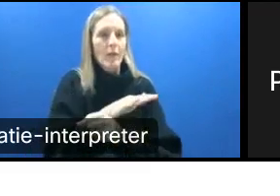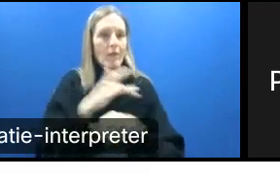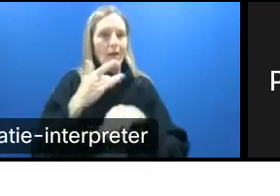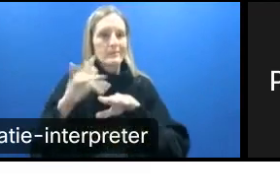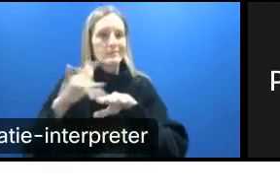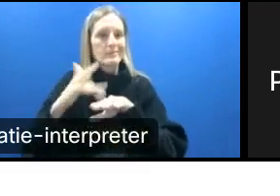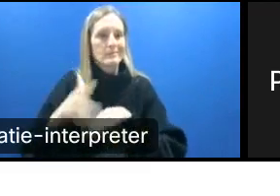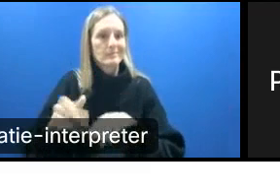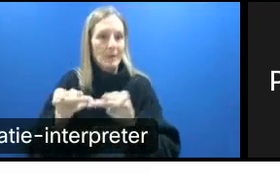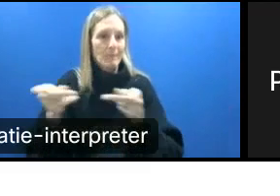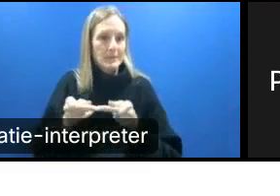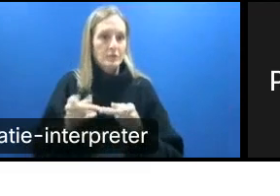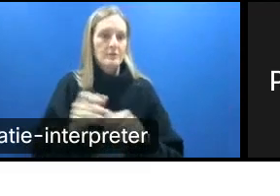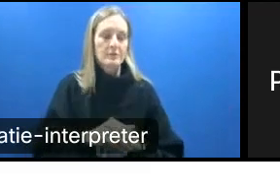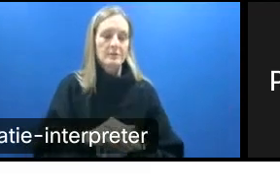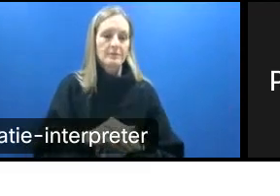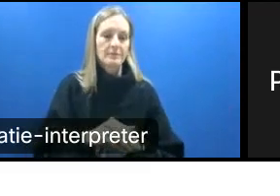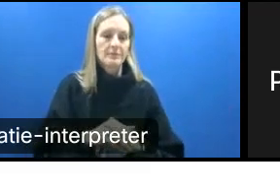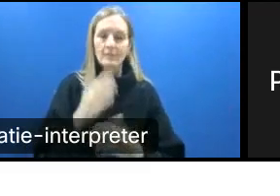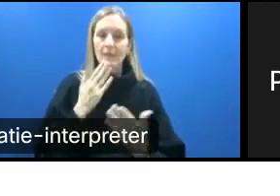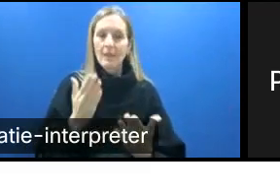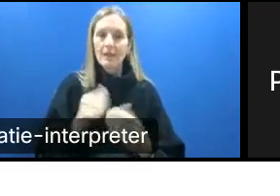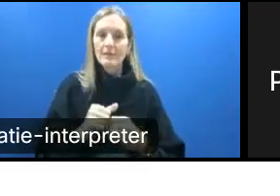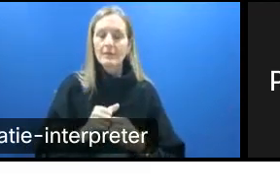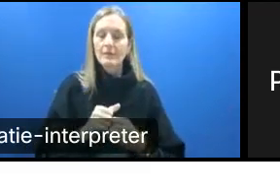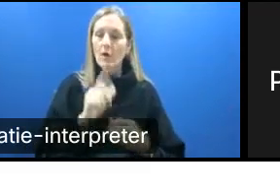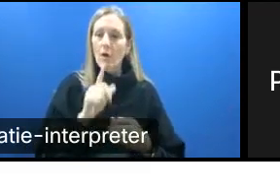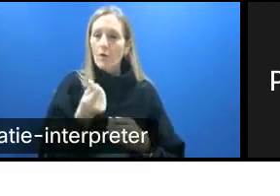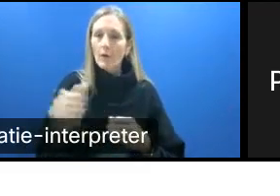Thank you very much. I really appreciate it. Are there any questions from the board members?